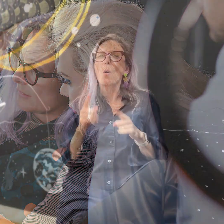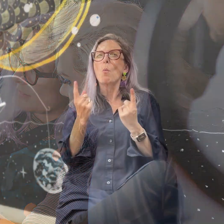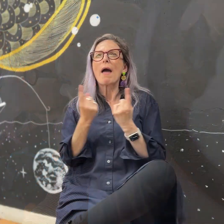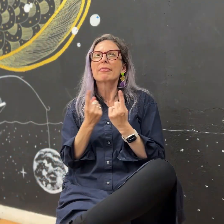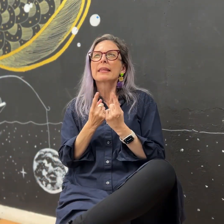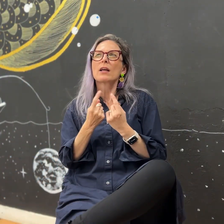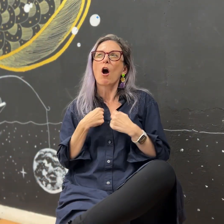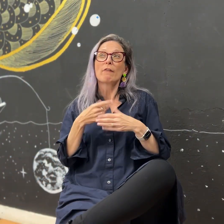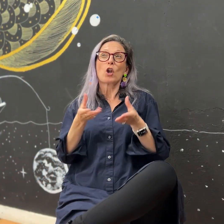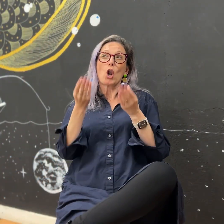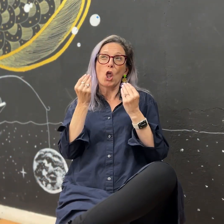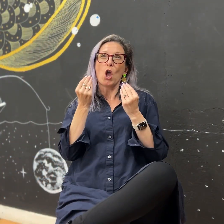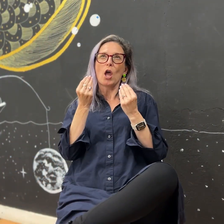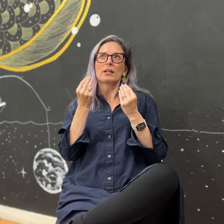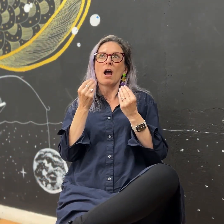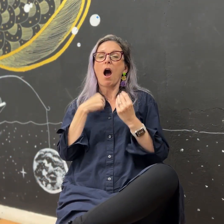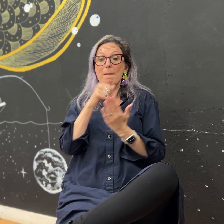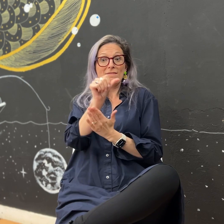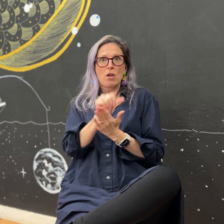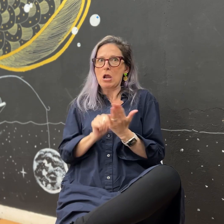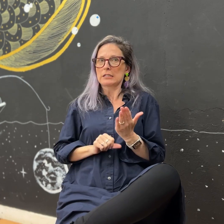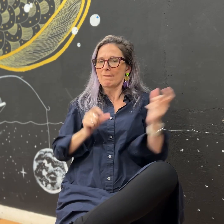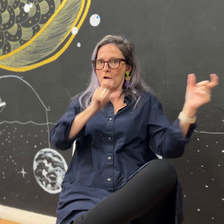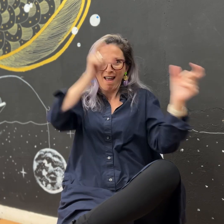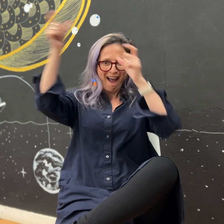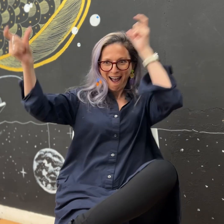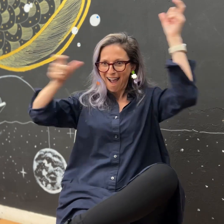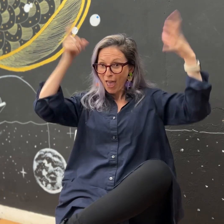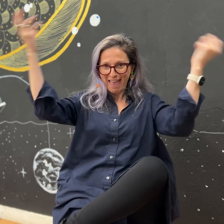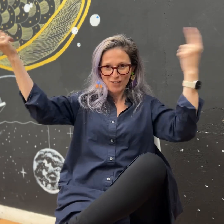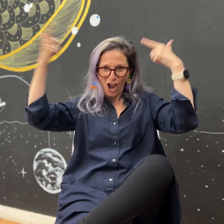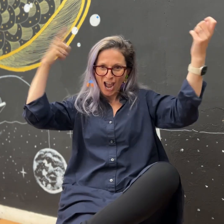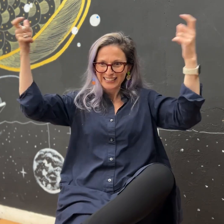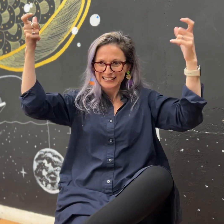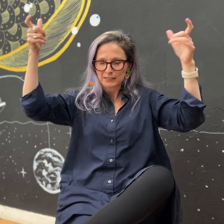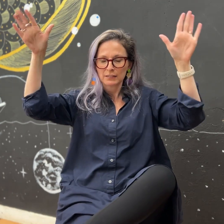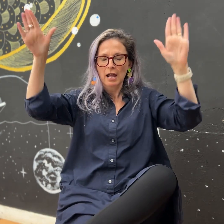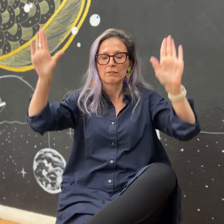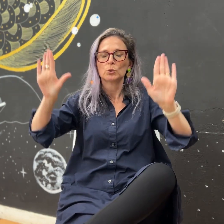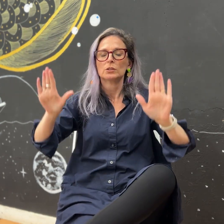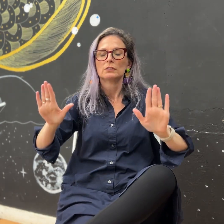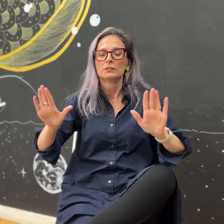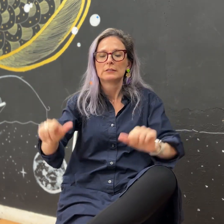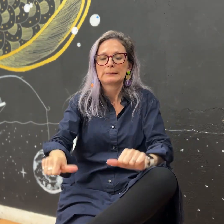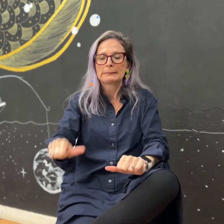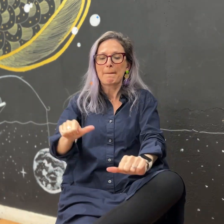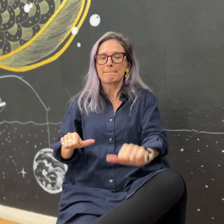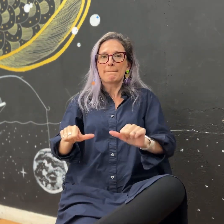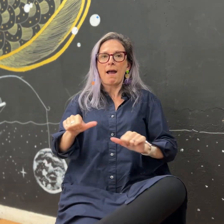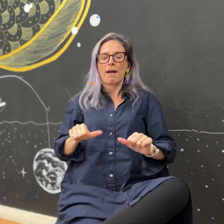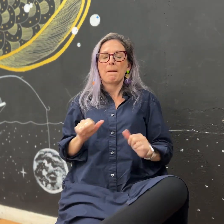One thing I’ve learnt is that I might be artistic and creative – full of ideas – but I need to stop, step back